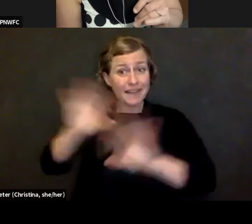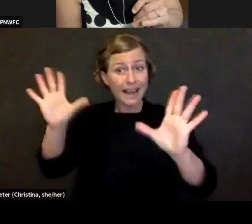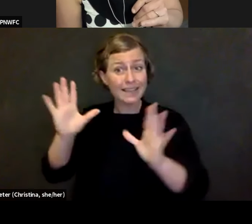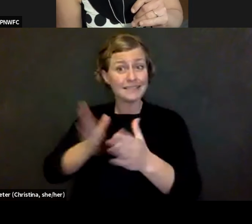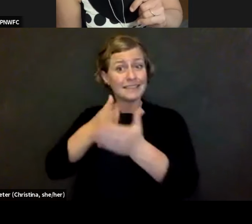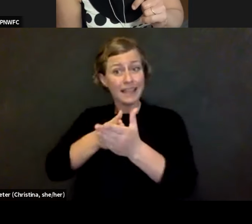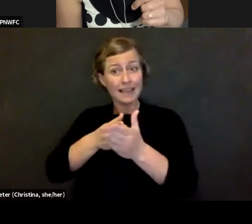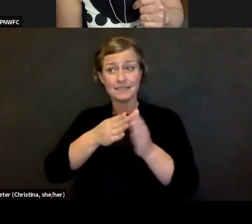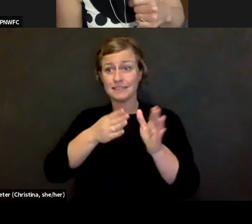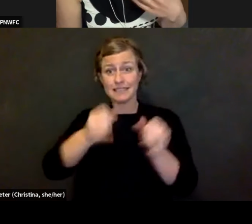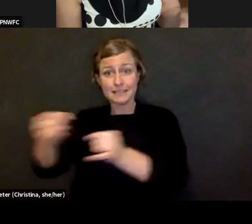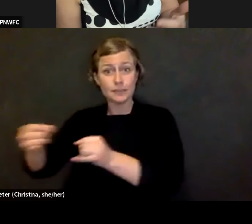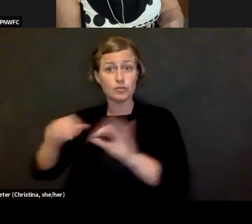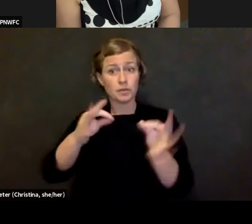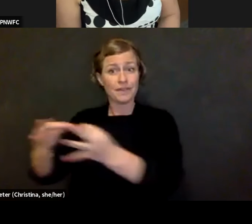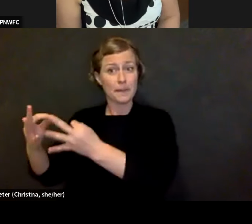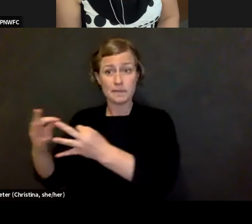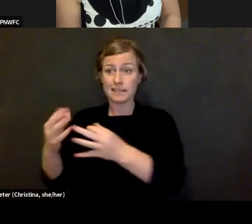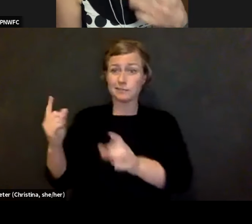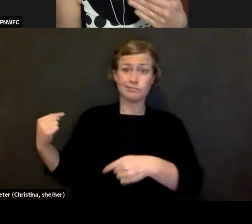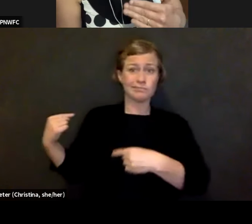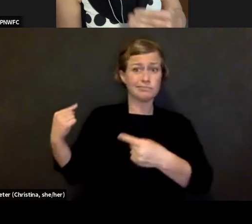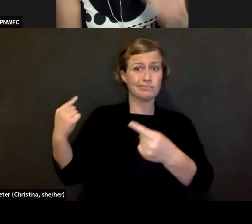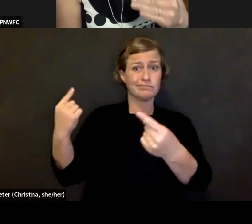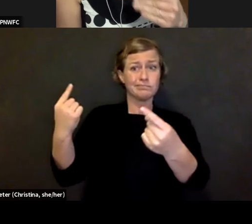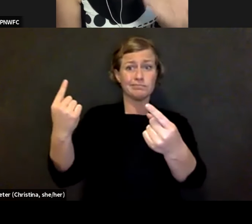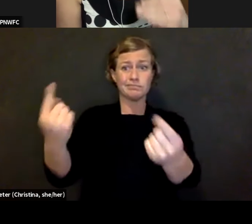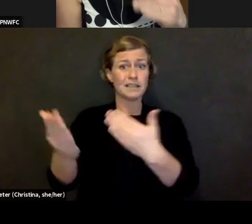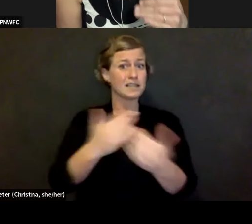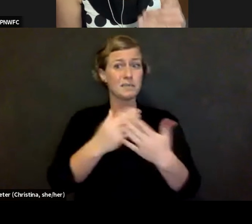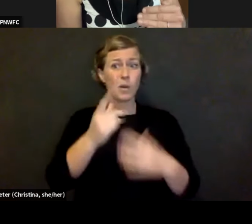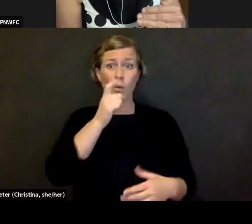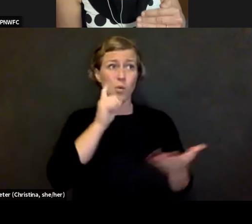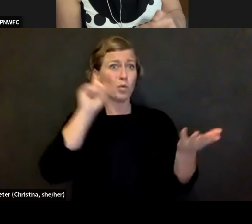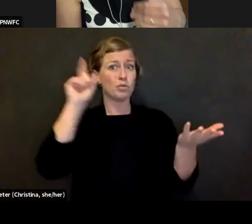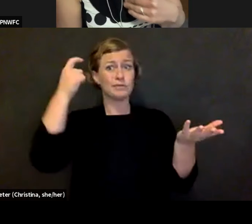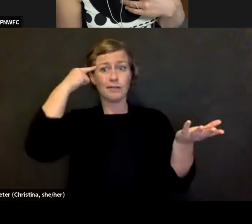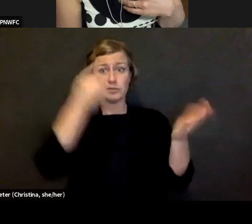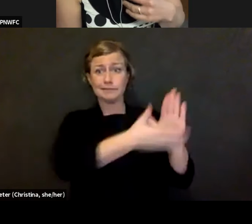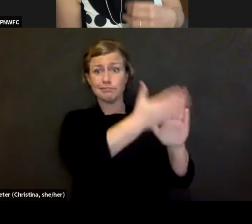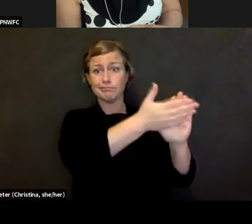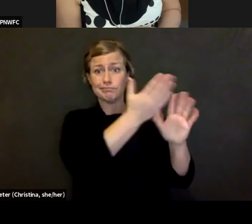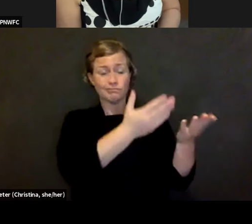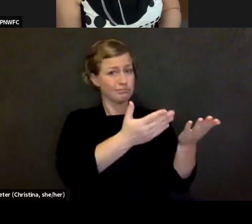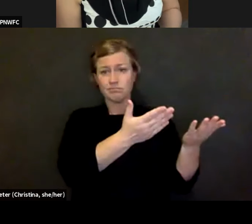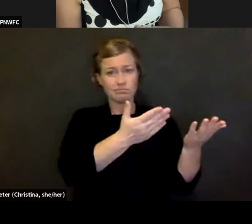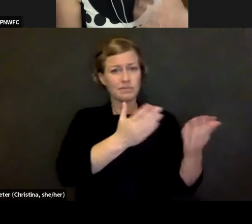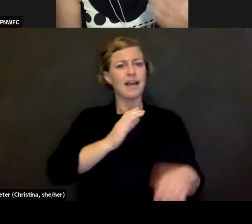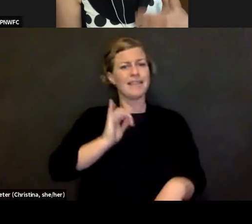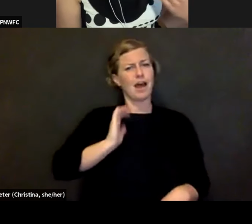members has gone on through every administration and every administration has failed